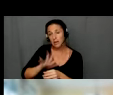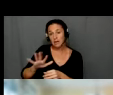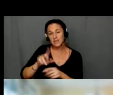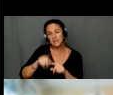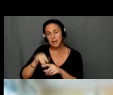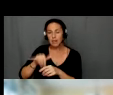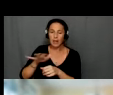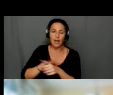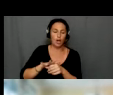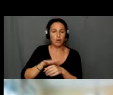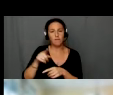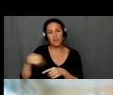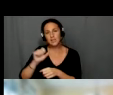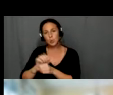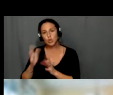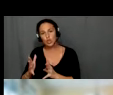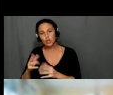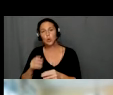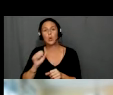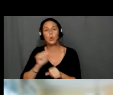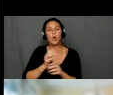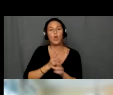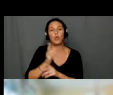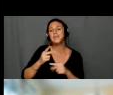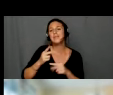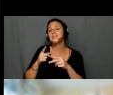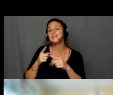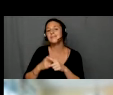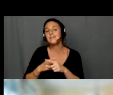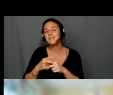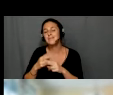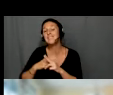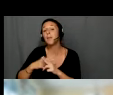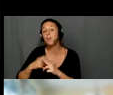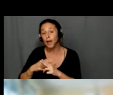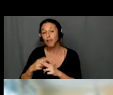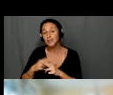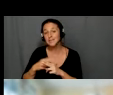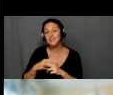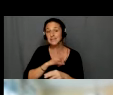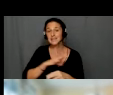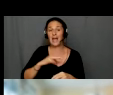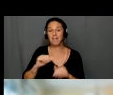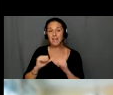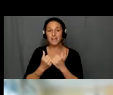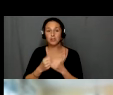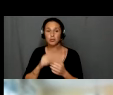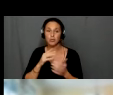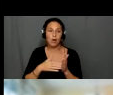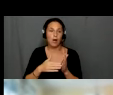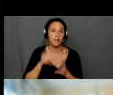of these workers actually work through temporary staffing agencies which means that